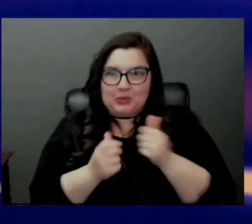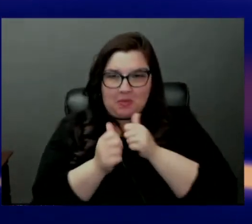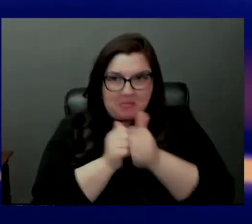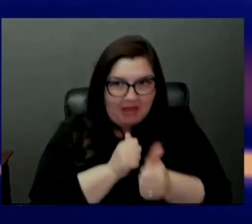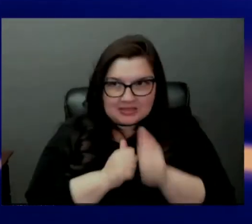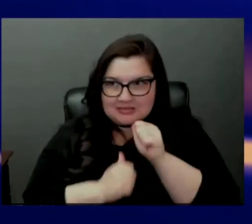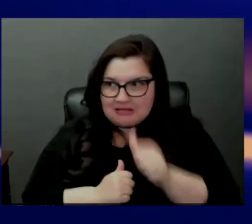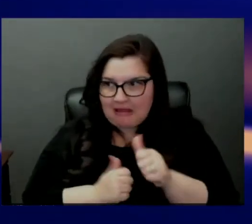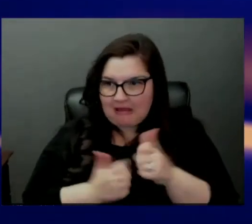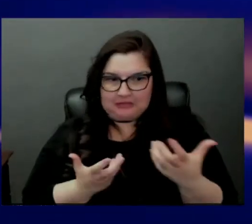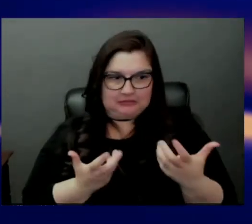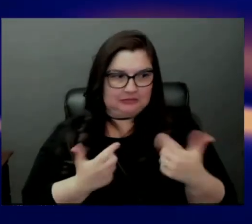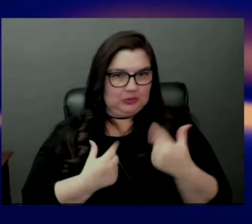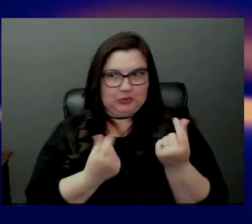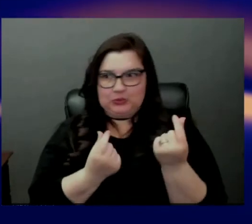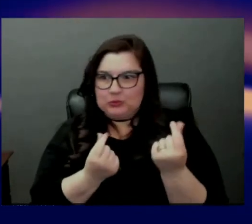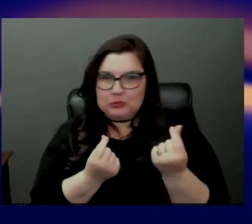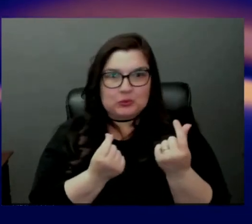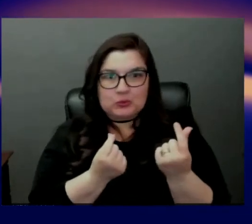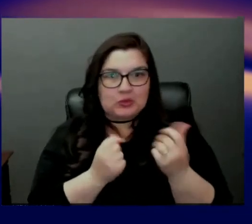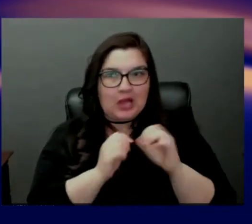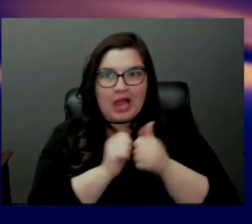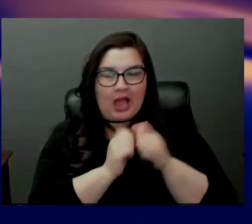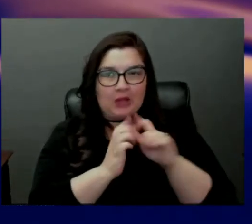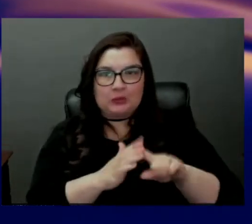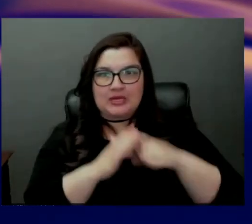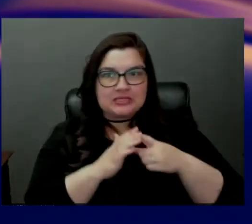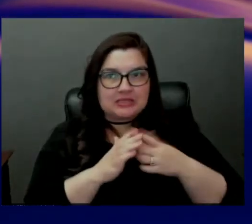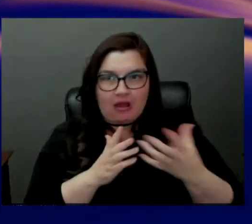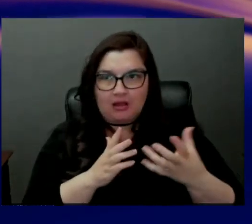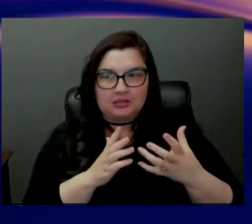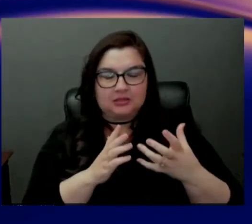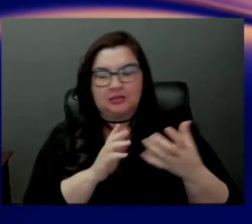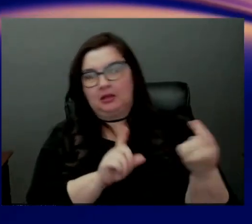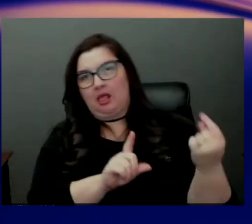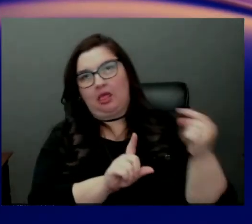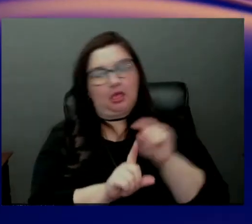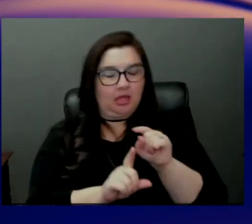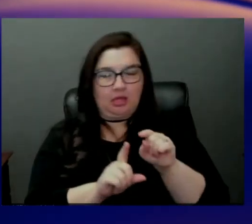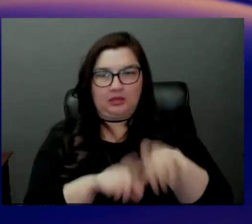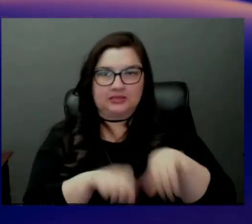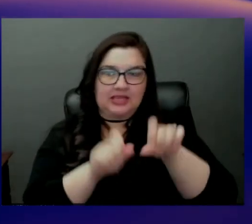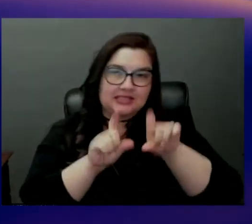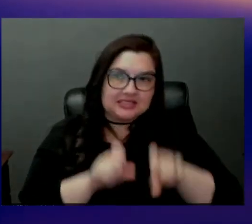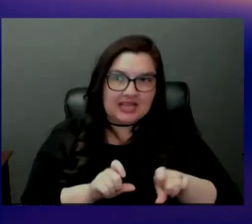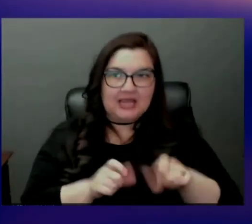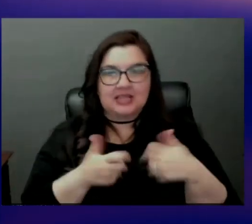How do I start approaching the topic again without letting it bug me down that I failed?